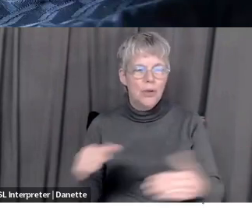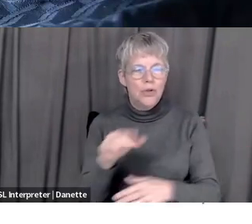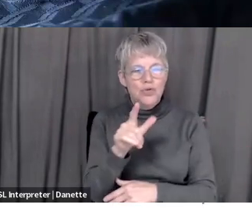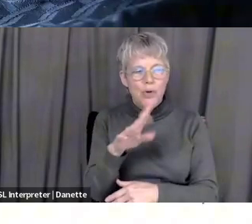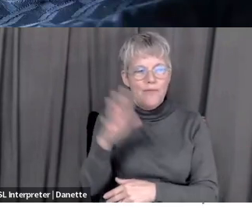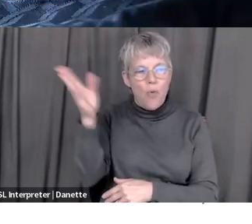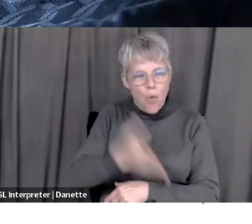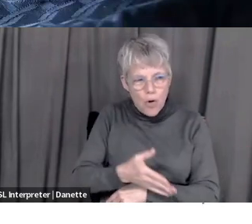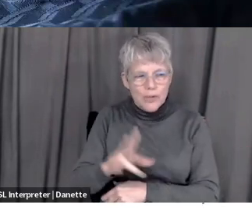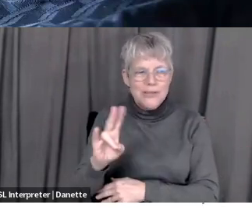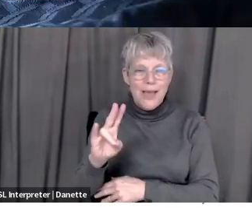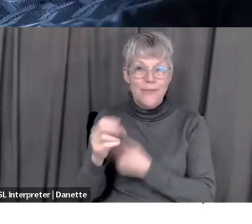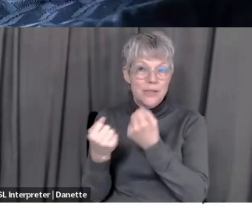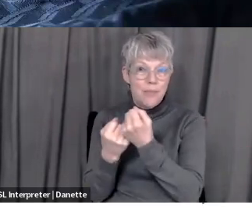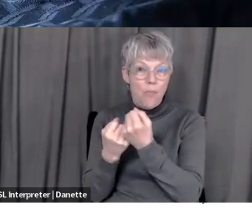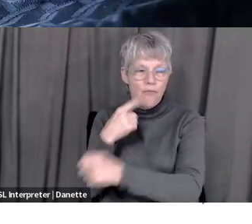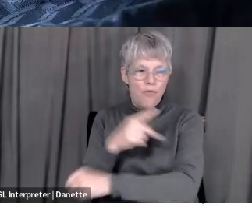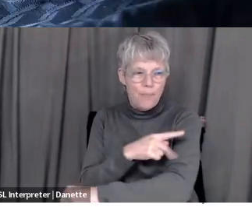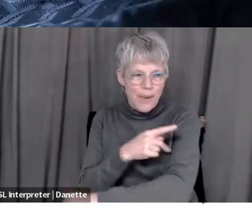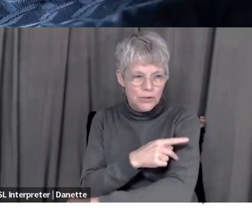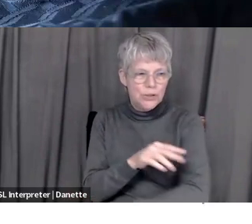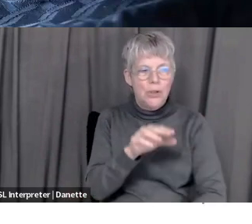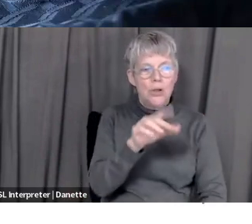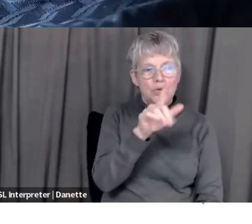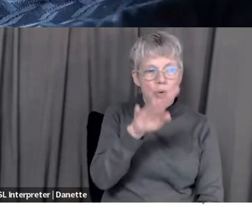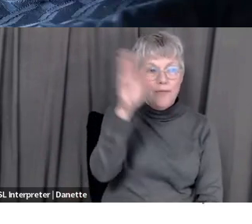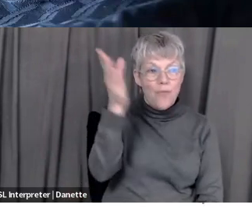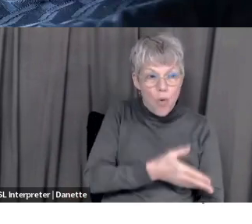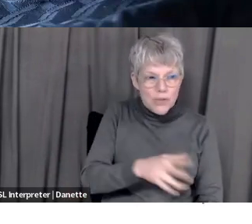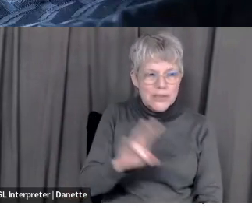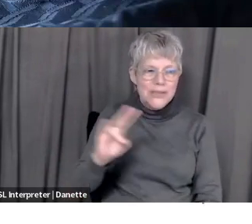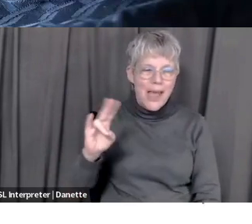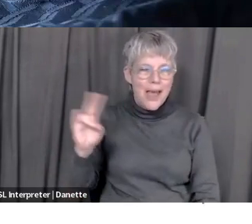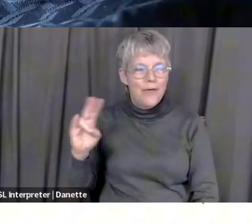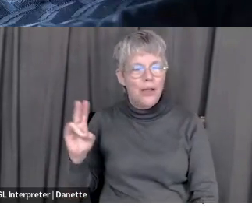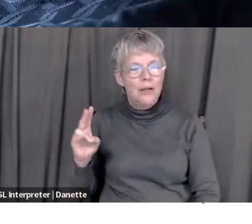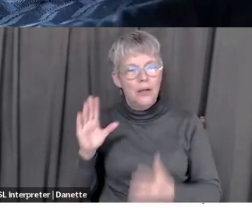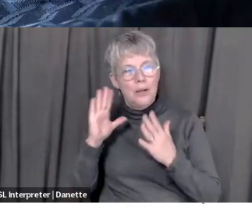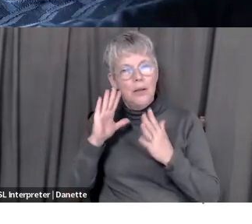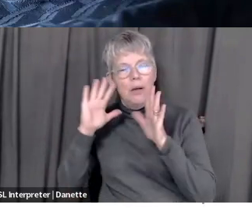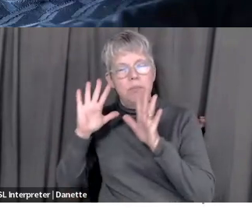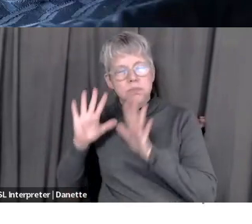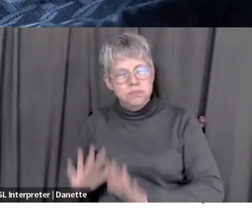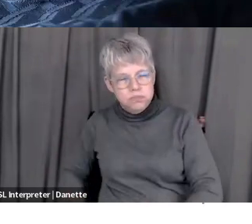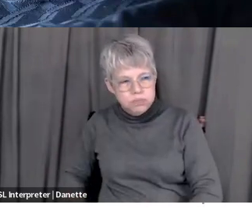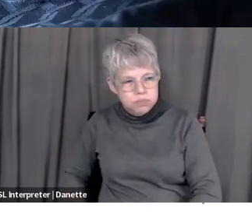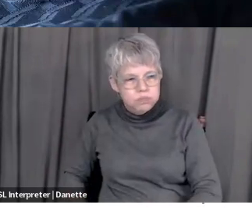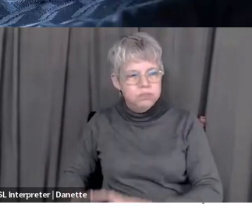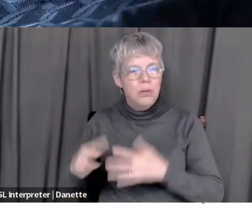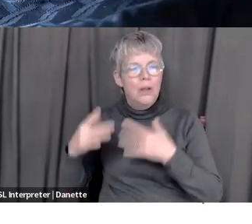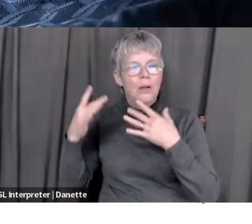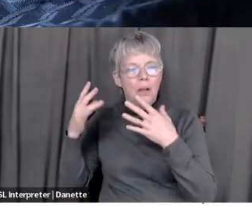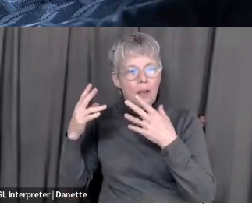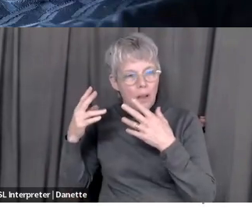It provides 24/7 support for patients and also 24/7 Peace of Mind for providers, including peers.